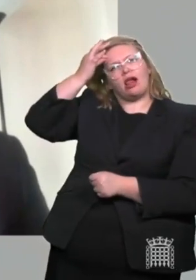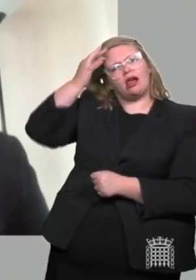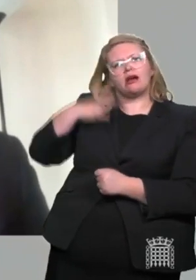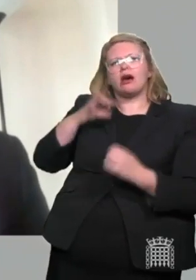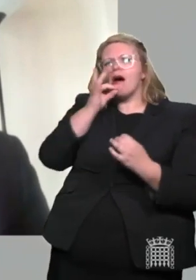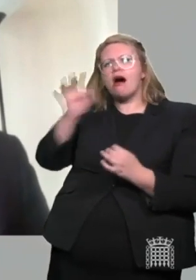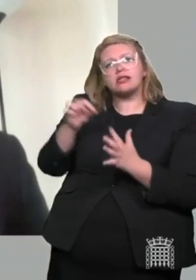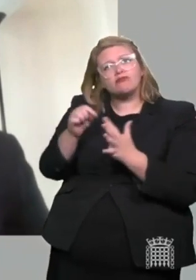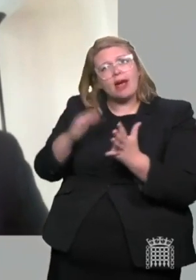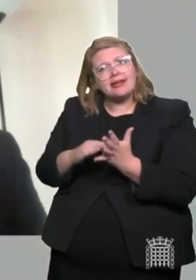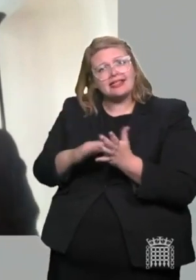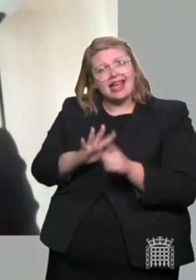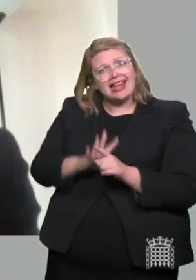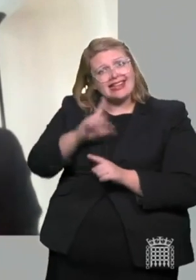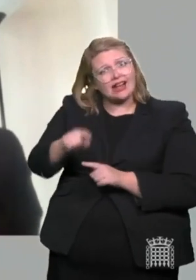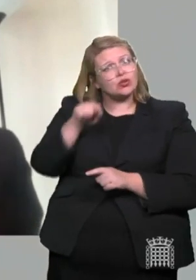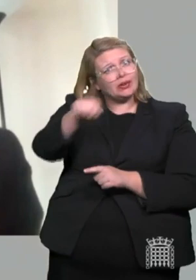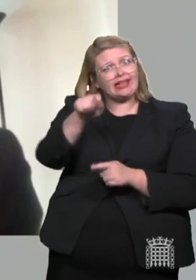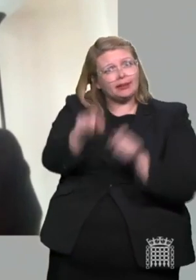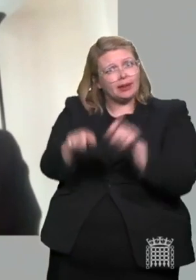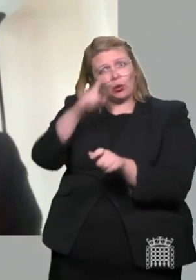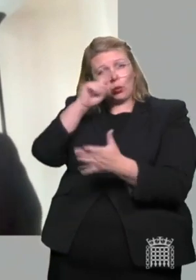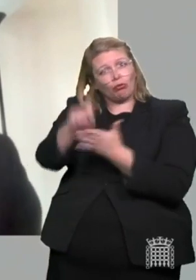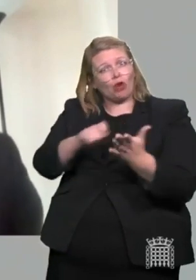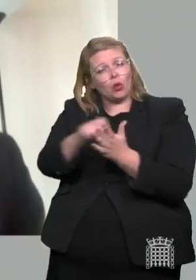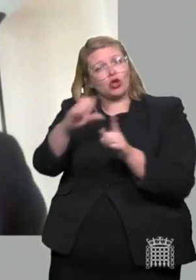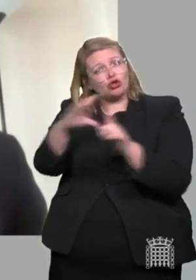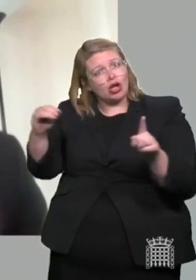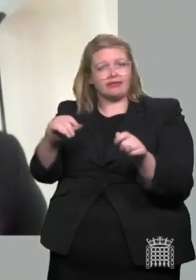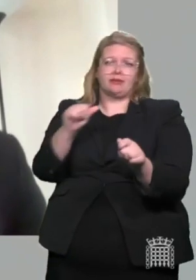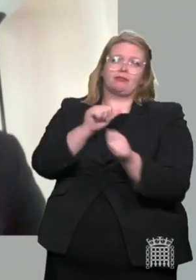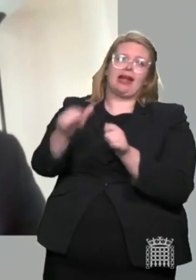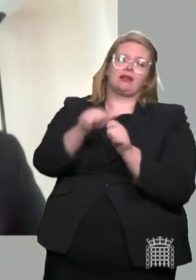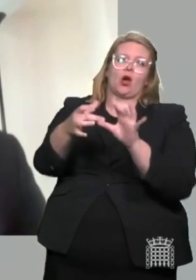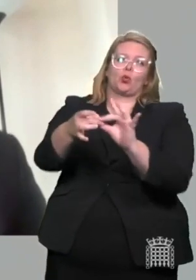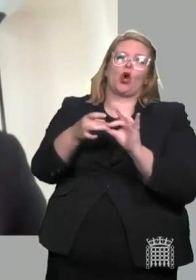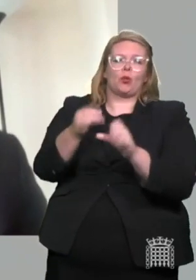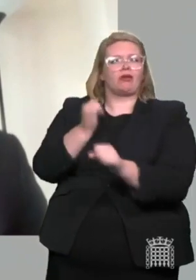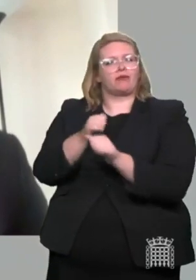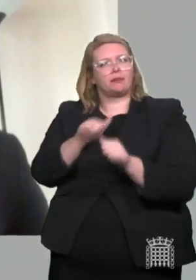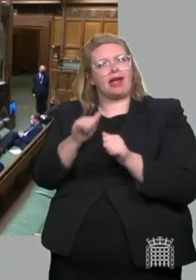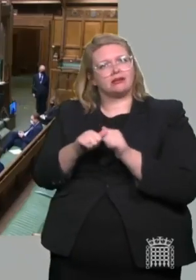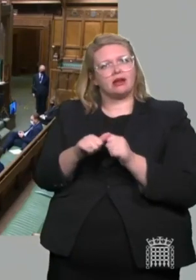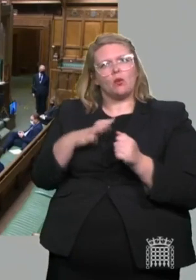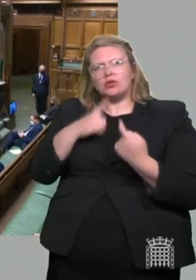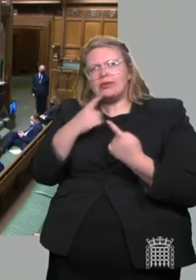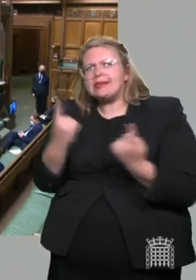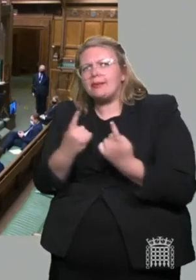who have the opportunity next week to elect a Conservative local team who can work with our MPs to deliver for Nottinghamshire? >> The Prime Minister